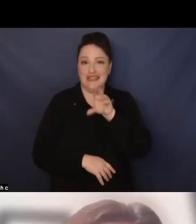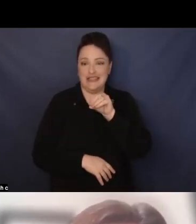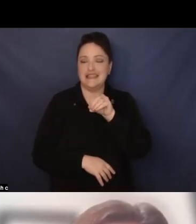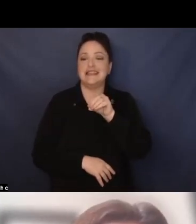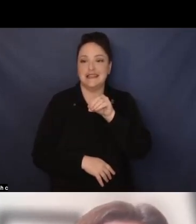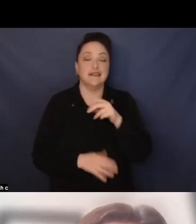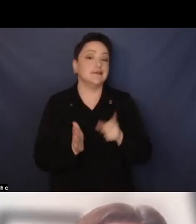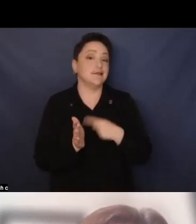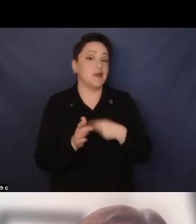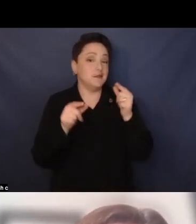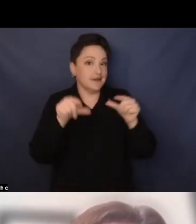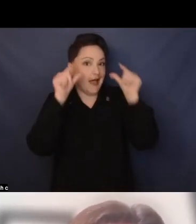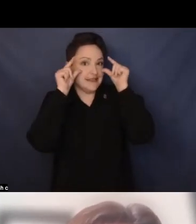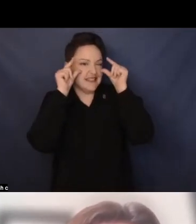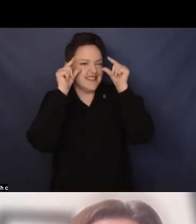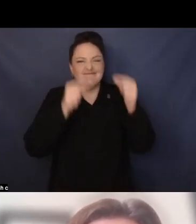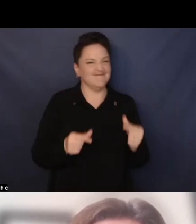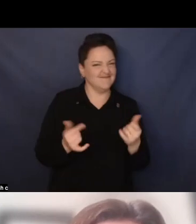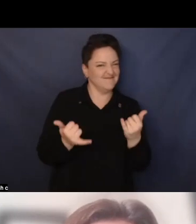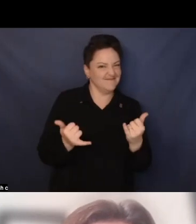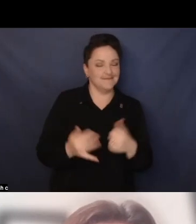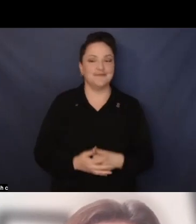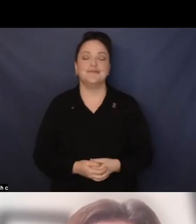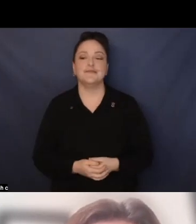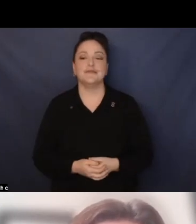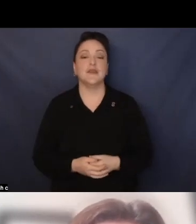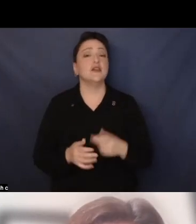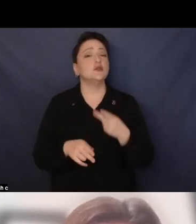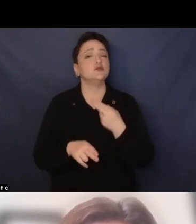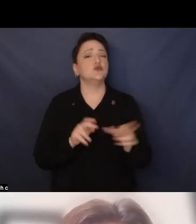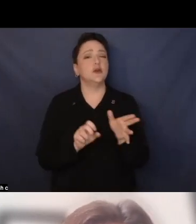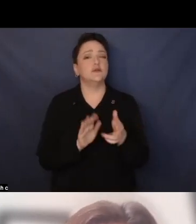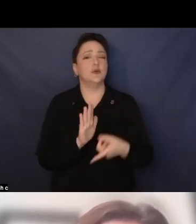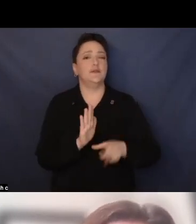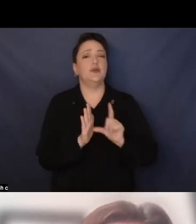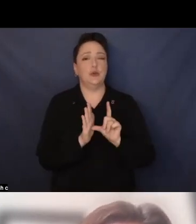right now. And I'm going to do a short review of COVID mitigation in the context of healthcare